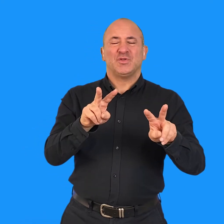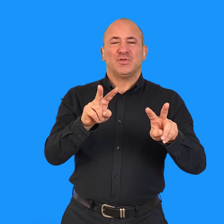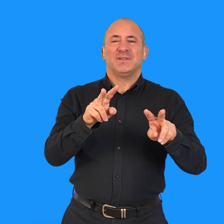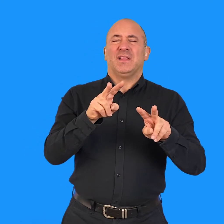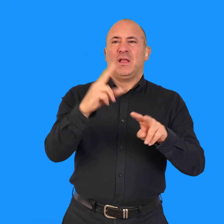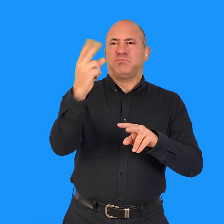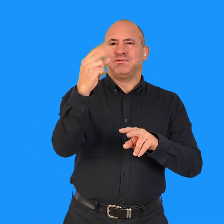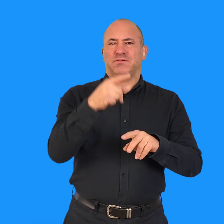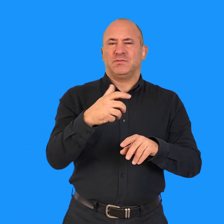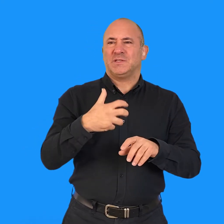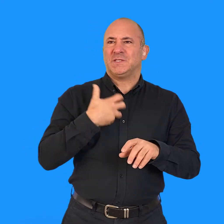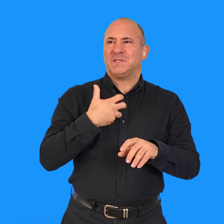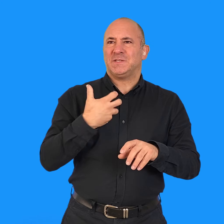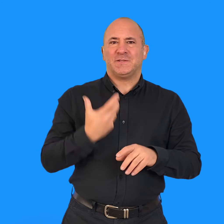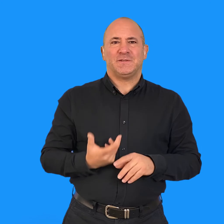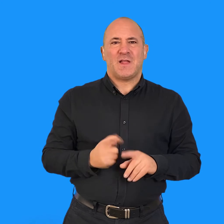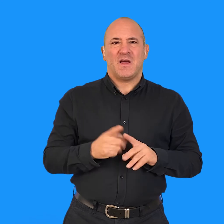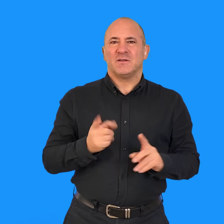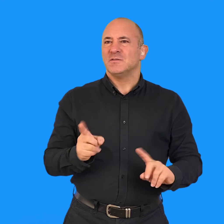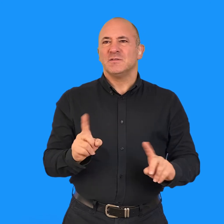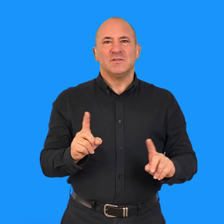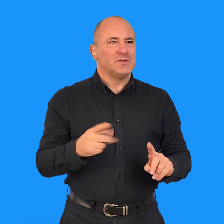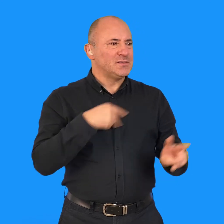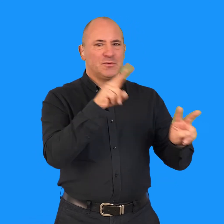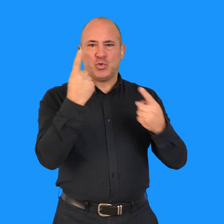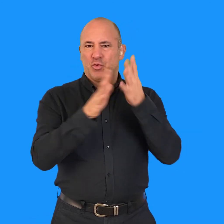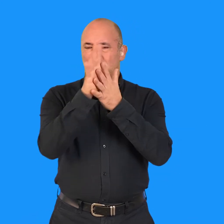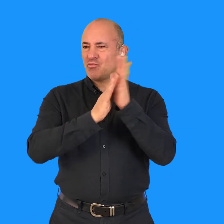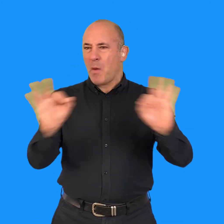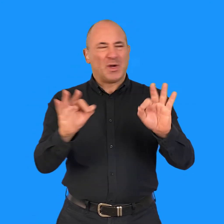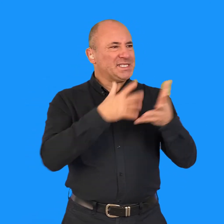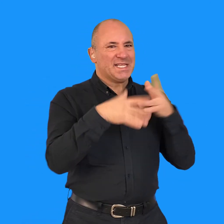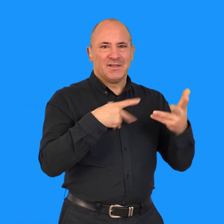and they got really irate at that point. They were like, "What's going on? Nobody's signing. What's happening?"